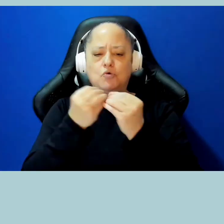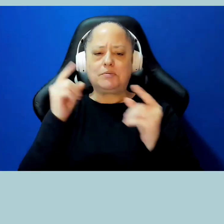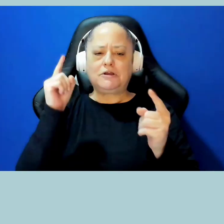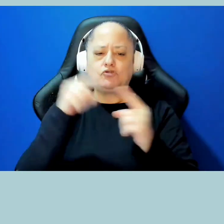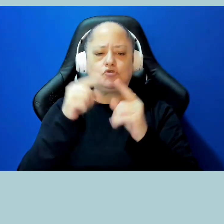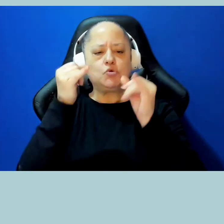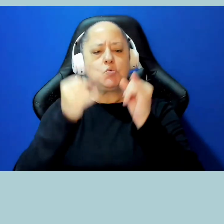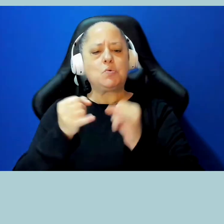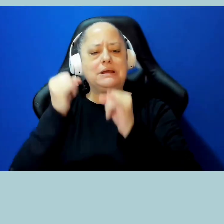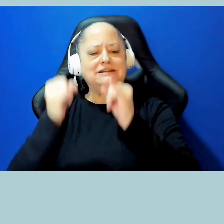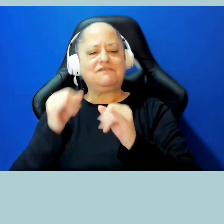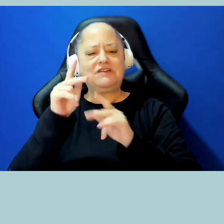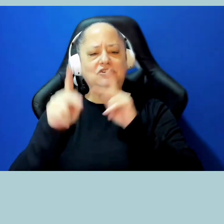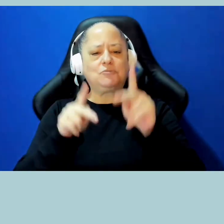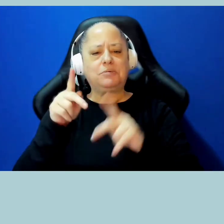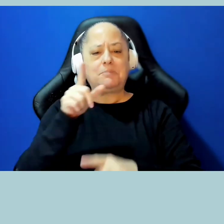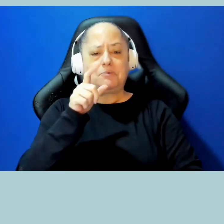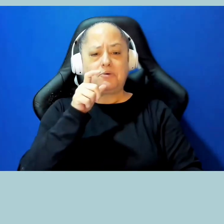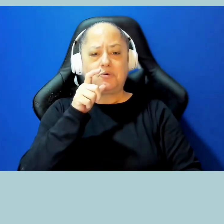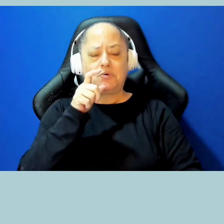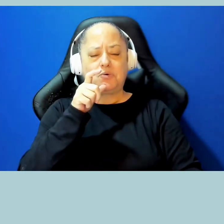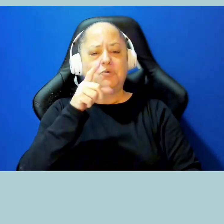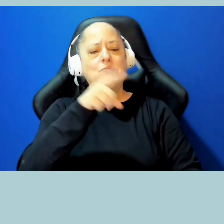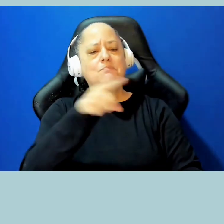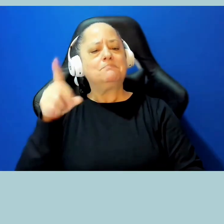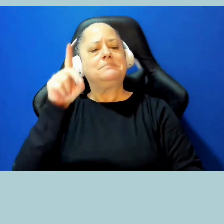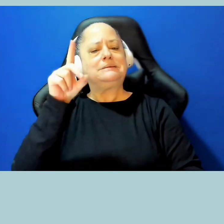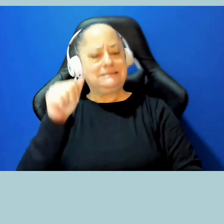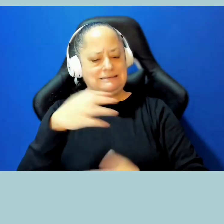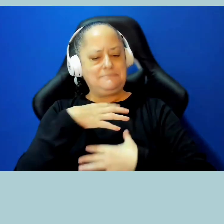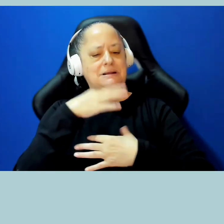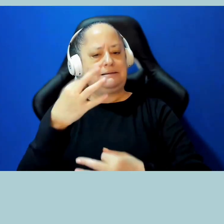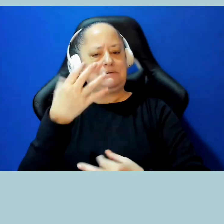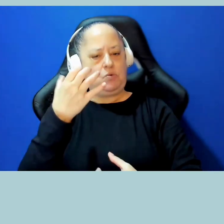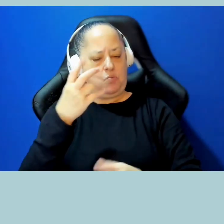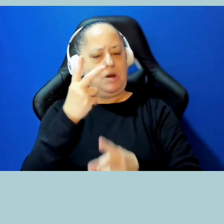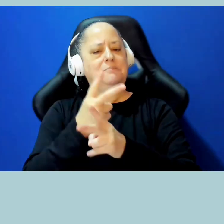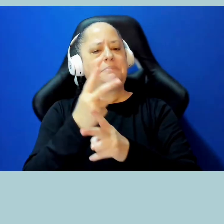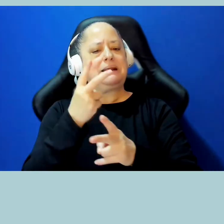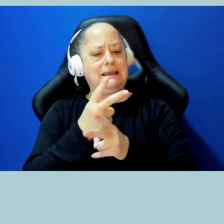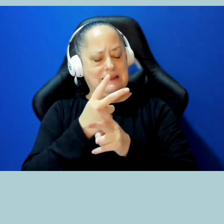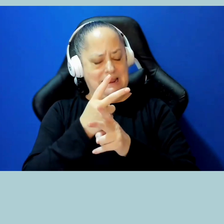folks who just they're disabled and they're interested and want to be kept a prize. So that's one way